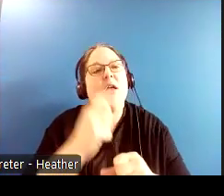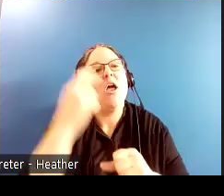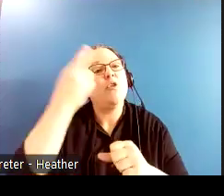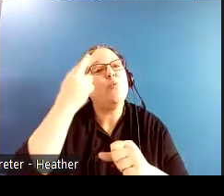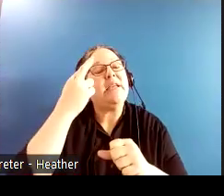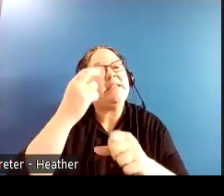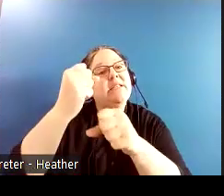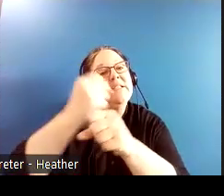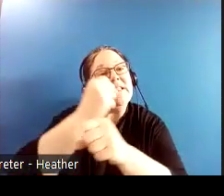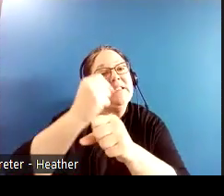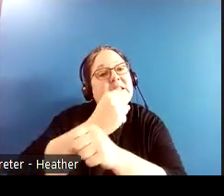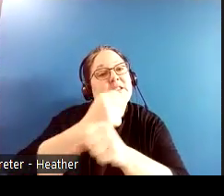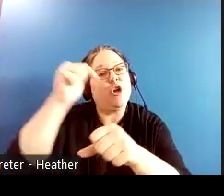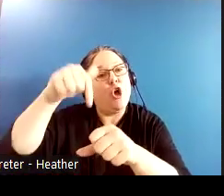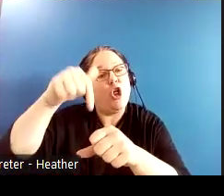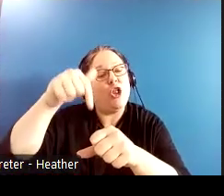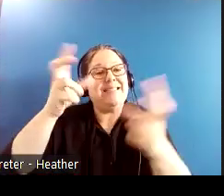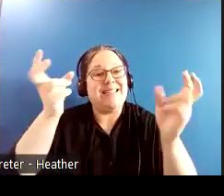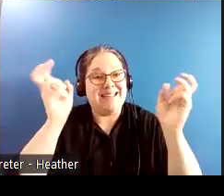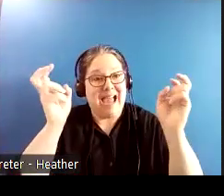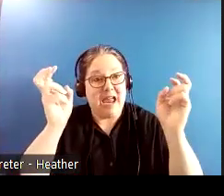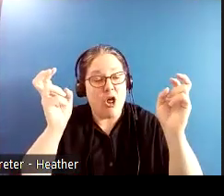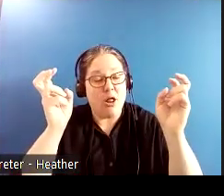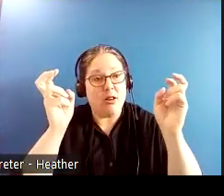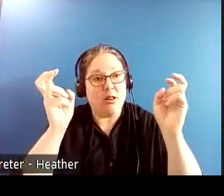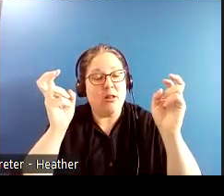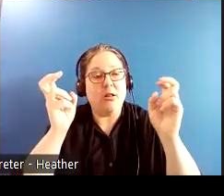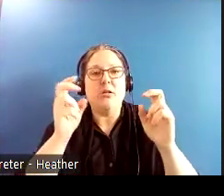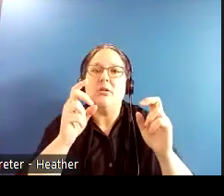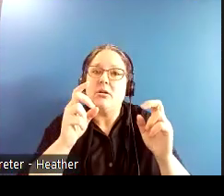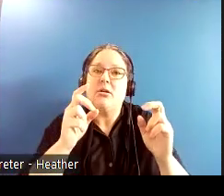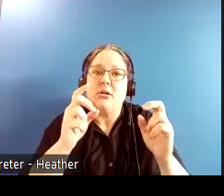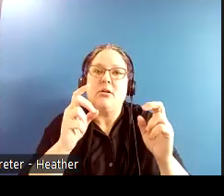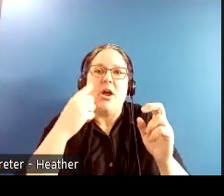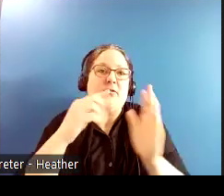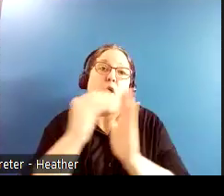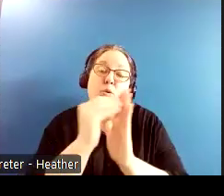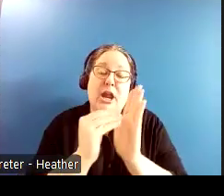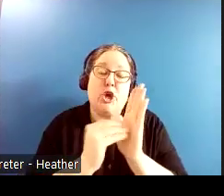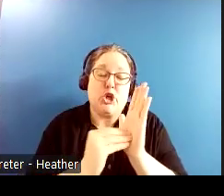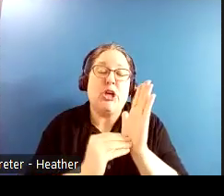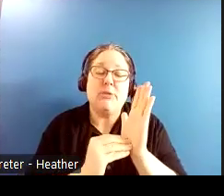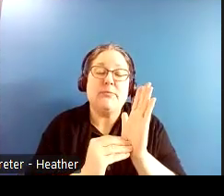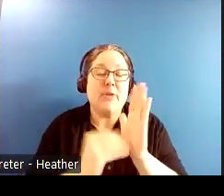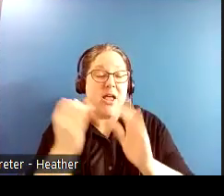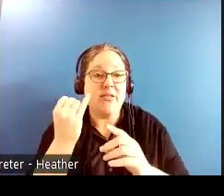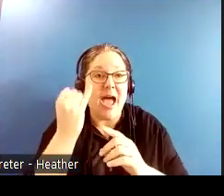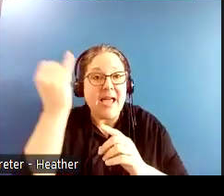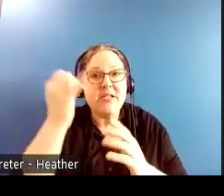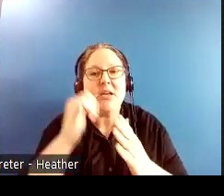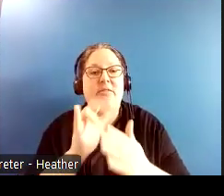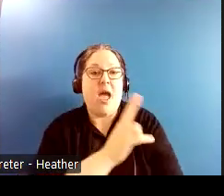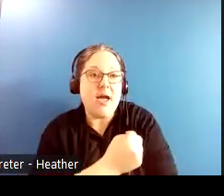the manual's title uh is mostly for recordeping. So the idea was uh hospitals and institutions